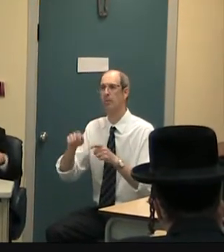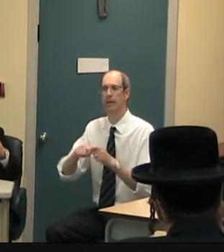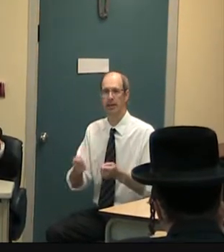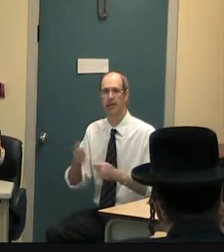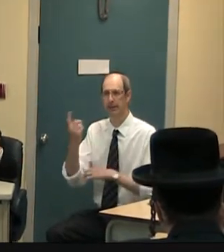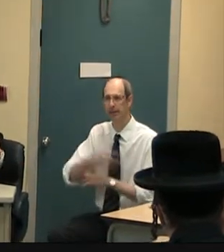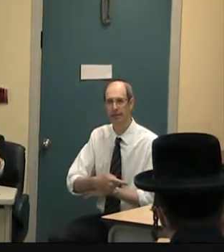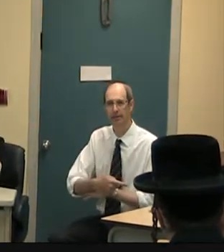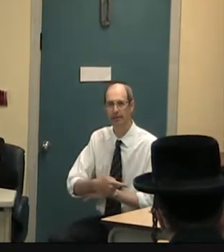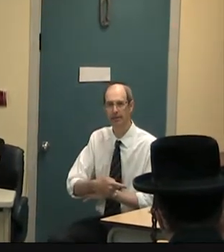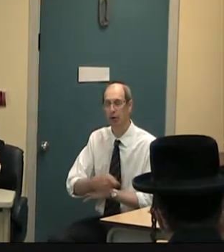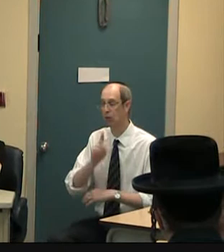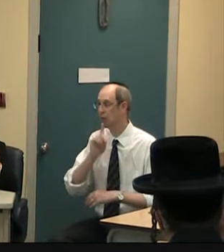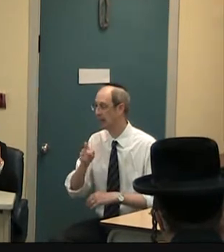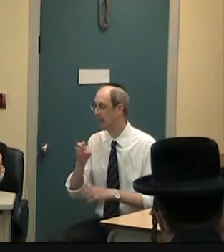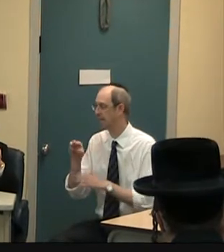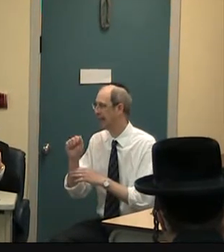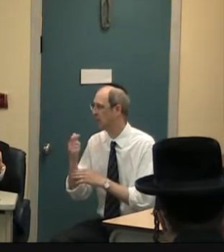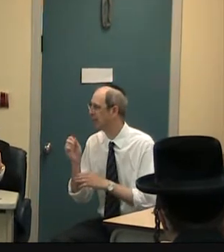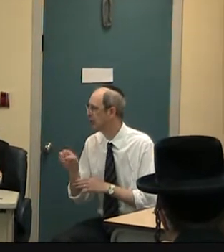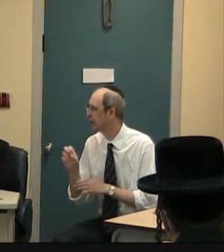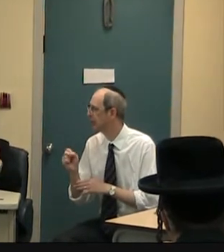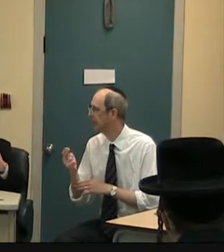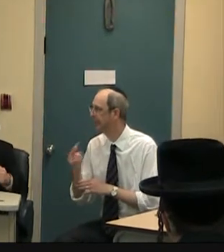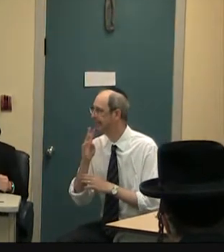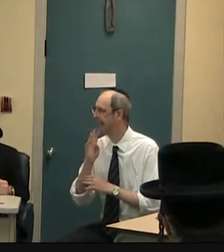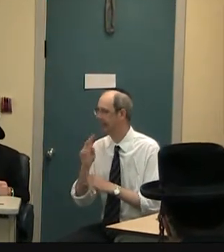the truth is but the med wish goes ahead and tells us the classic alludes to it